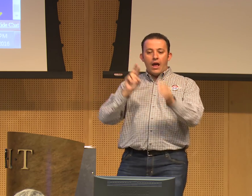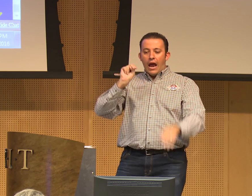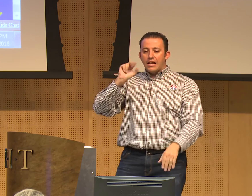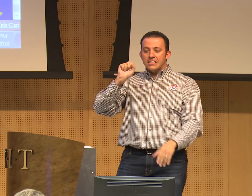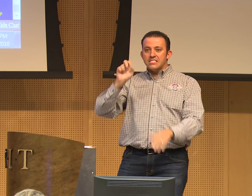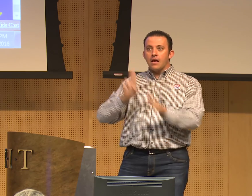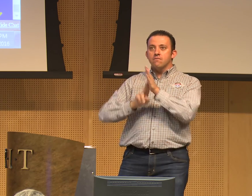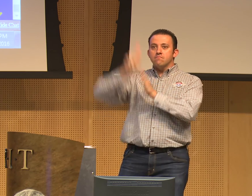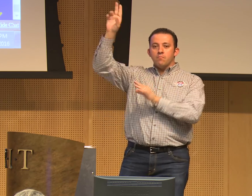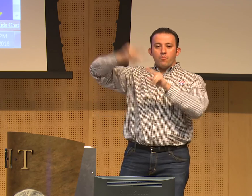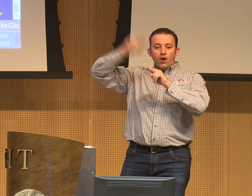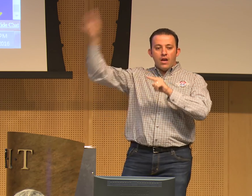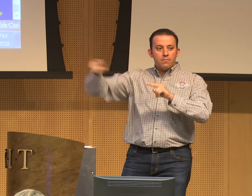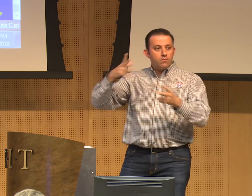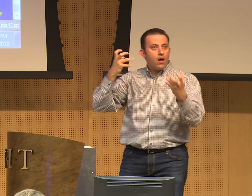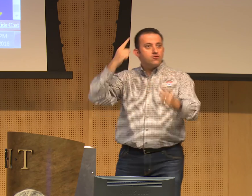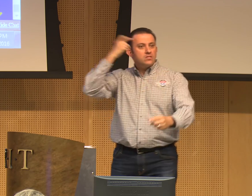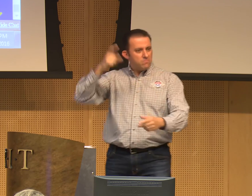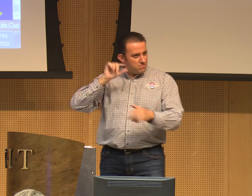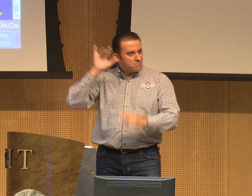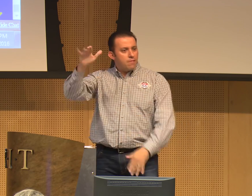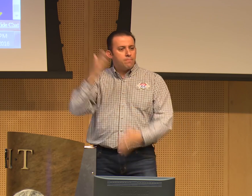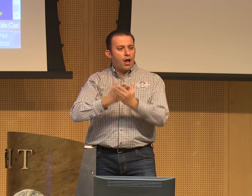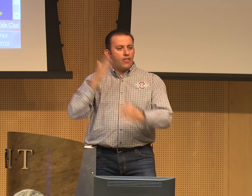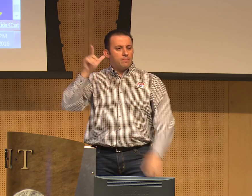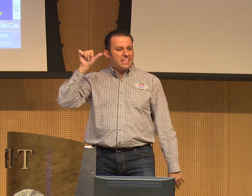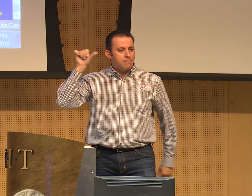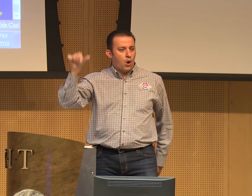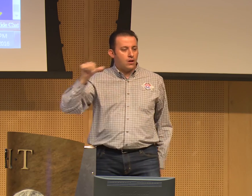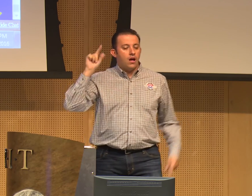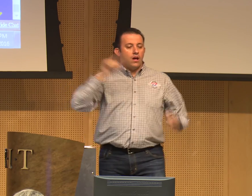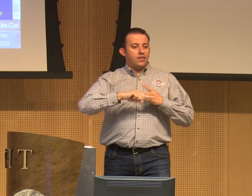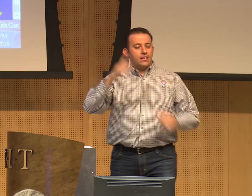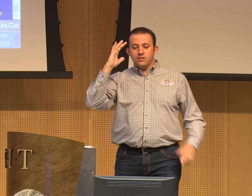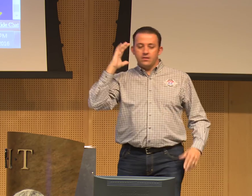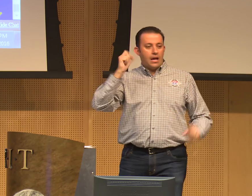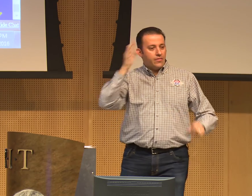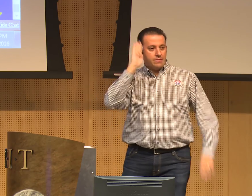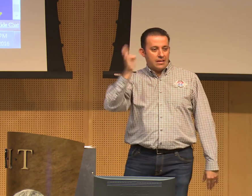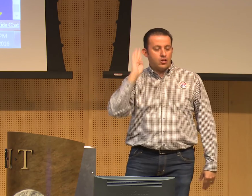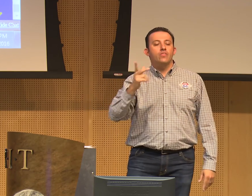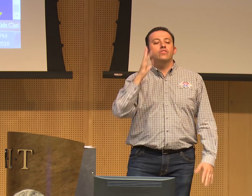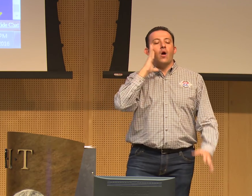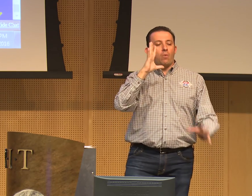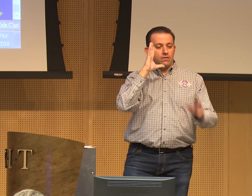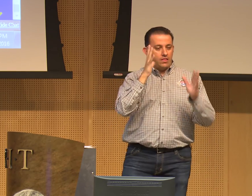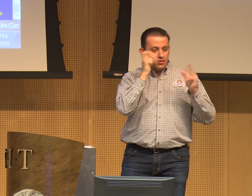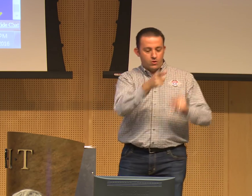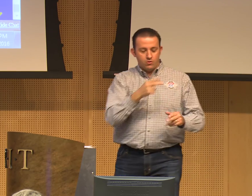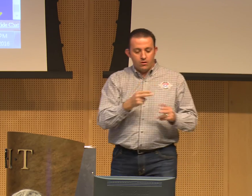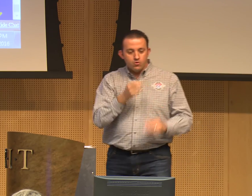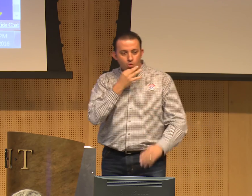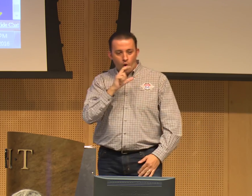You know, if you want to work for NASA-- if that's your dream-- keep going. Don't ever give up till they're absolutely sick and tired of you,